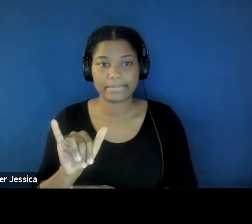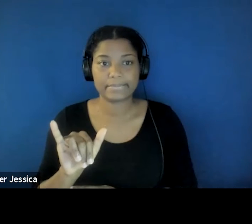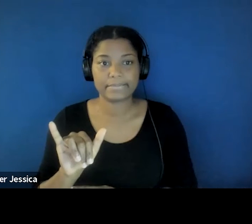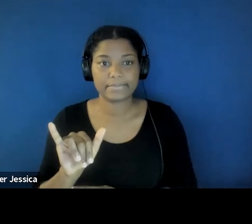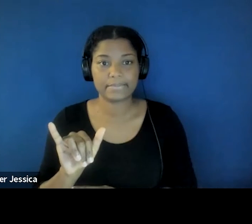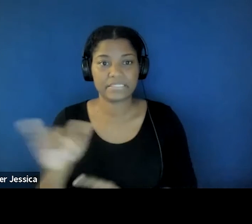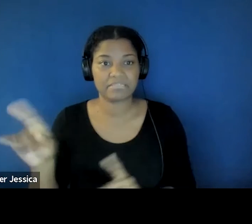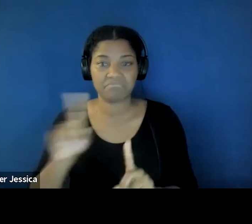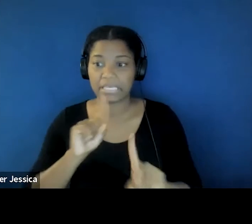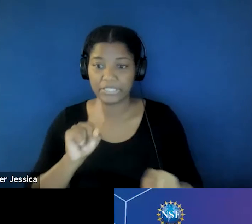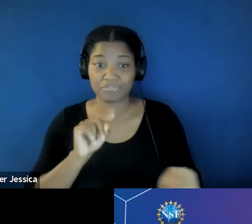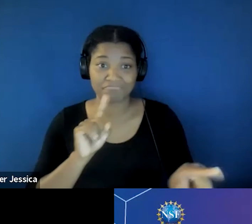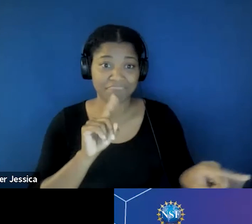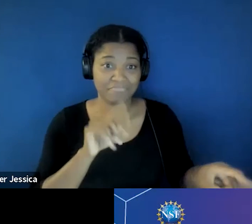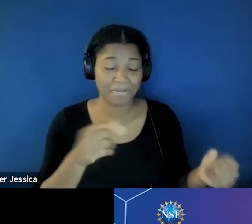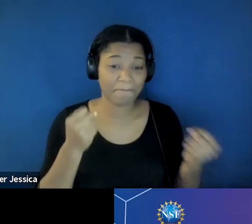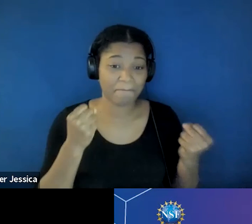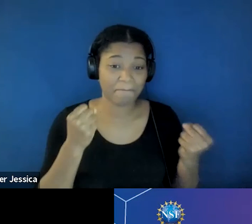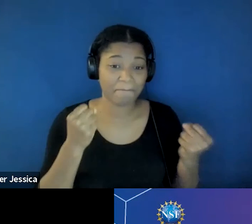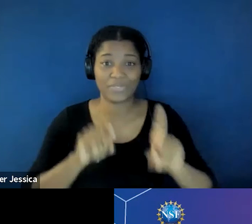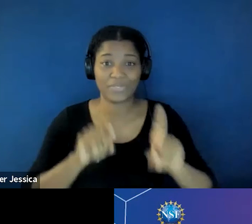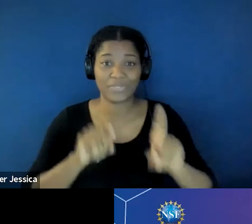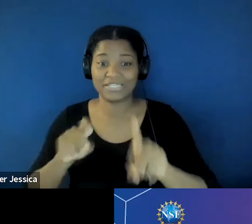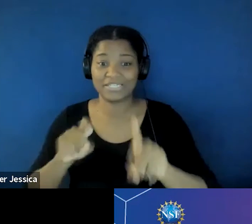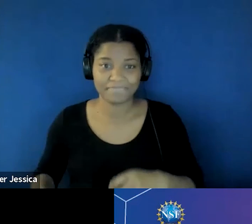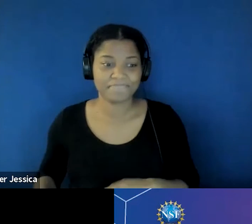answered a lot of questions in the Q&A as the presentation,